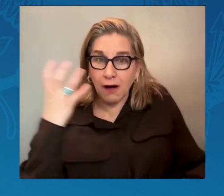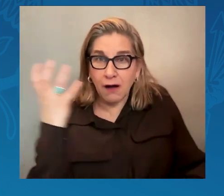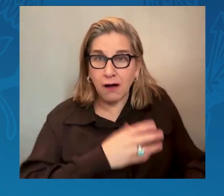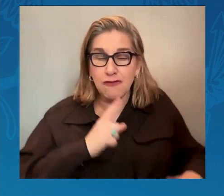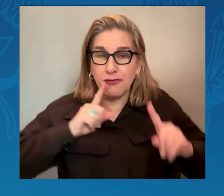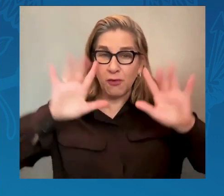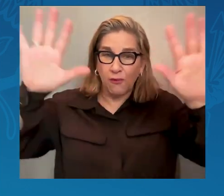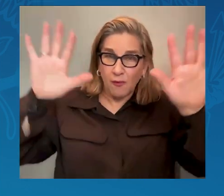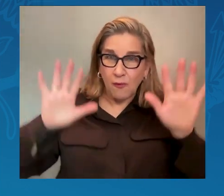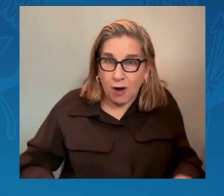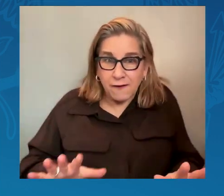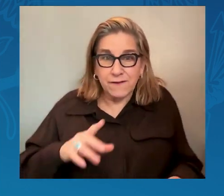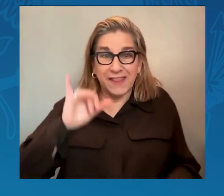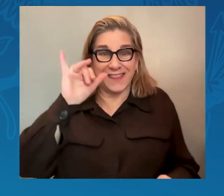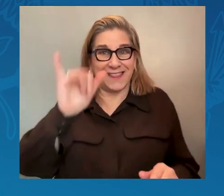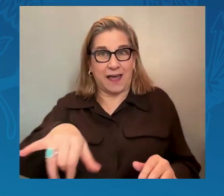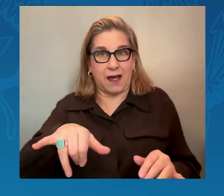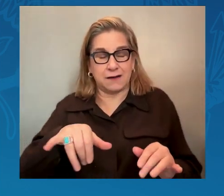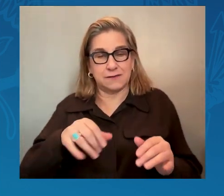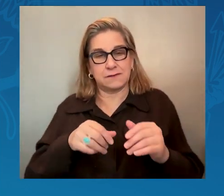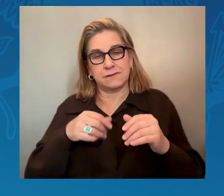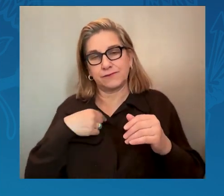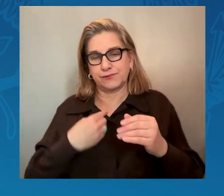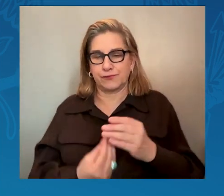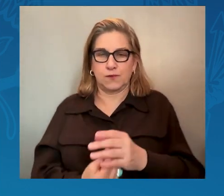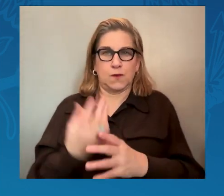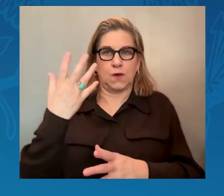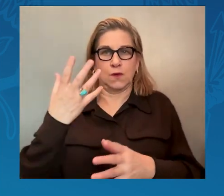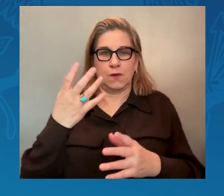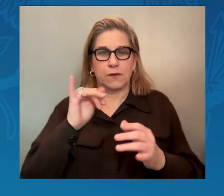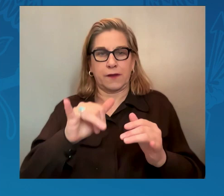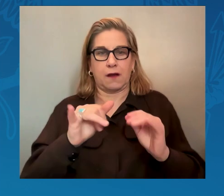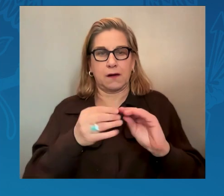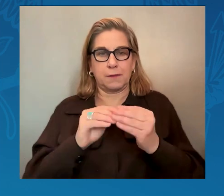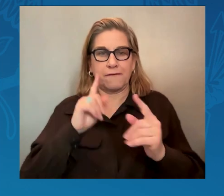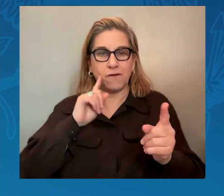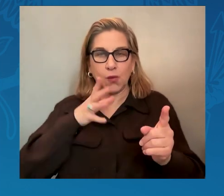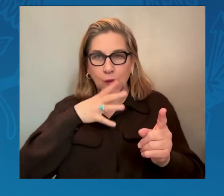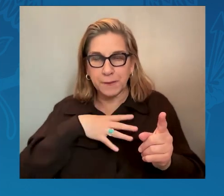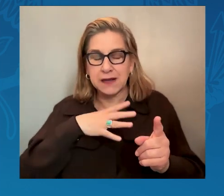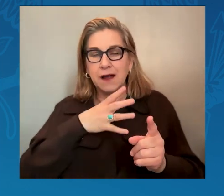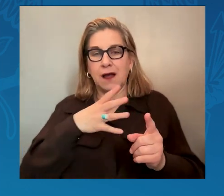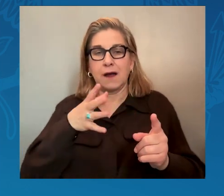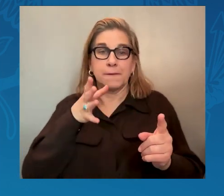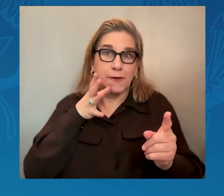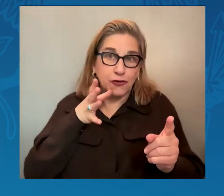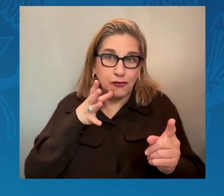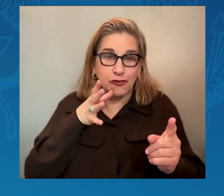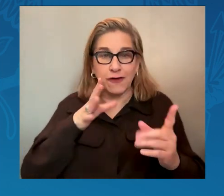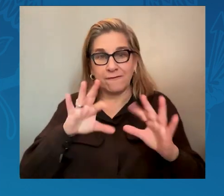and their families that are affected by this issue. We are announcing today that we have created a new designation.